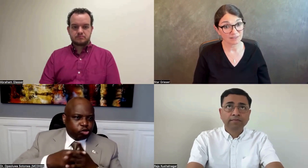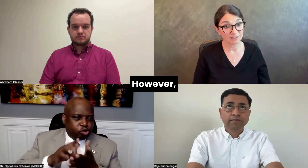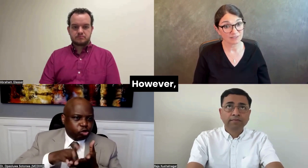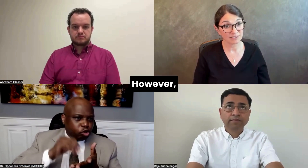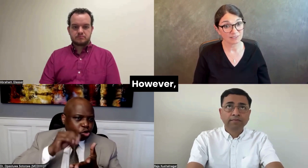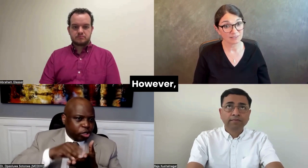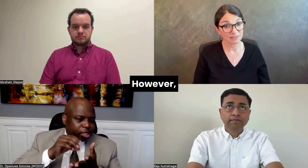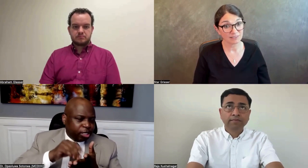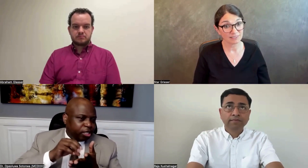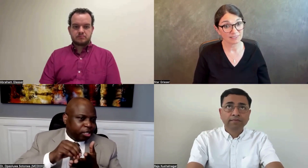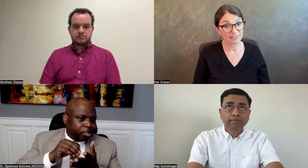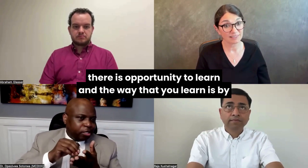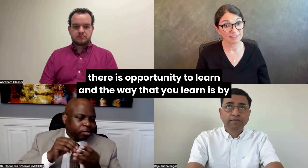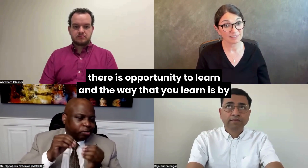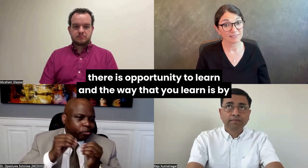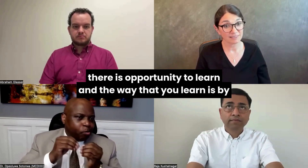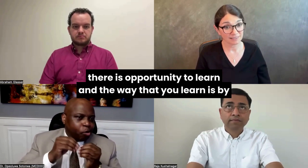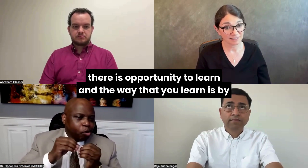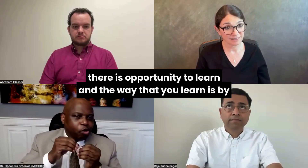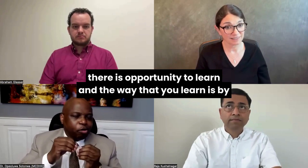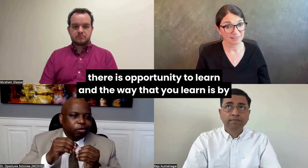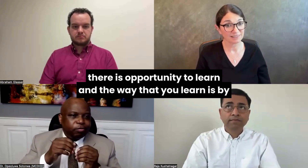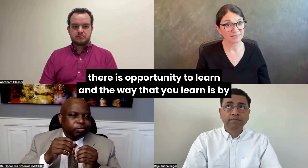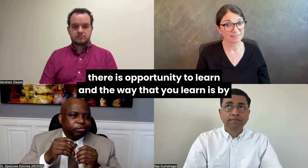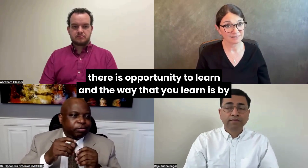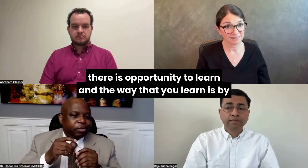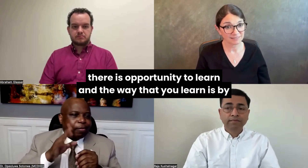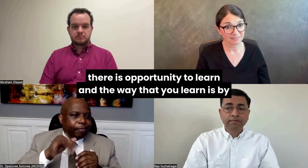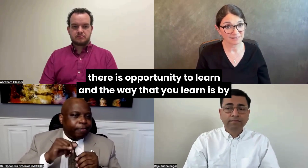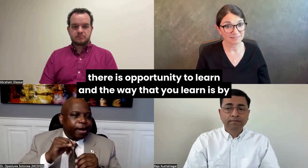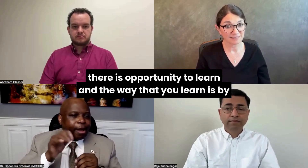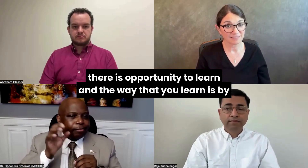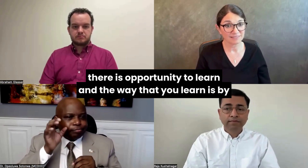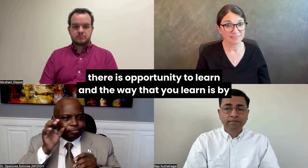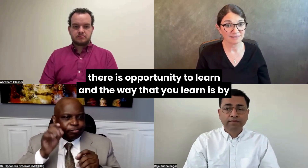there is opportunity to learn and the way that you learn is by